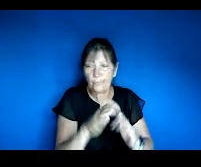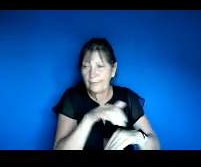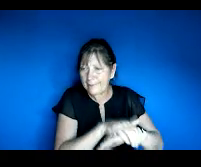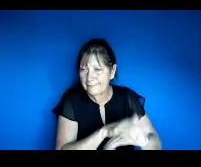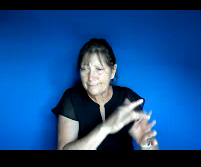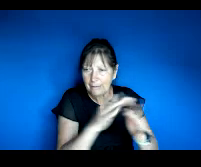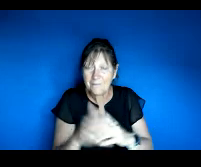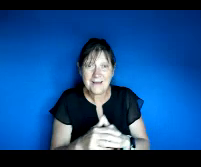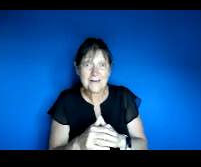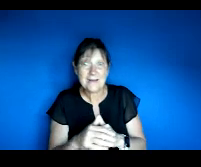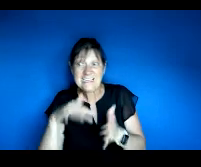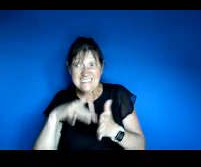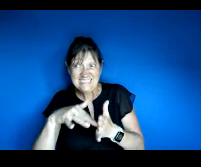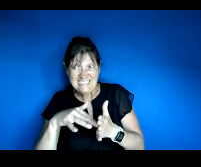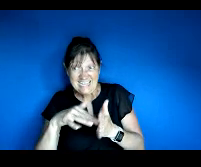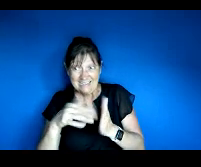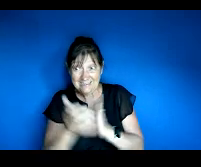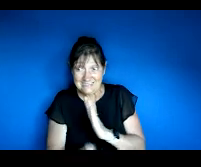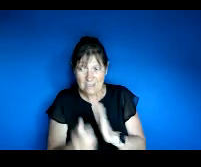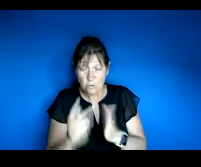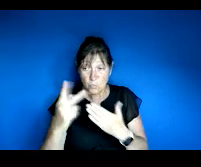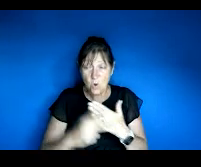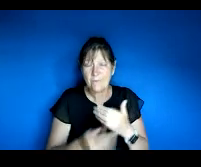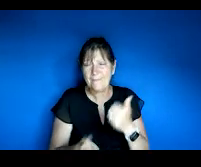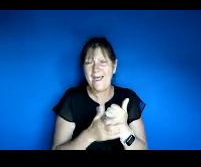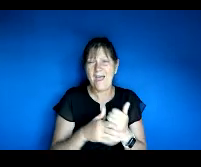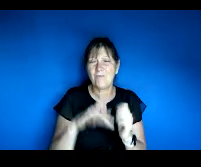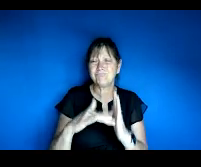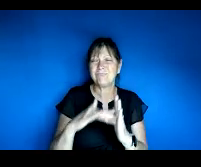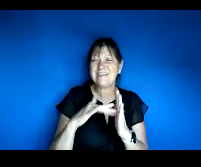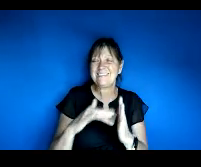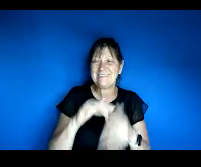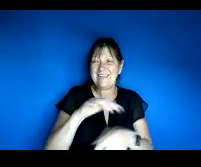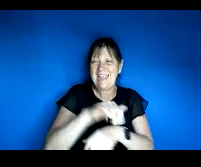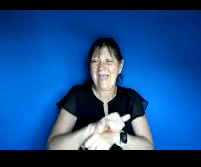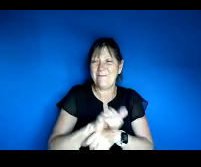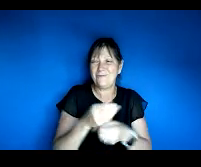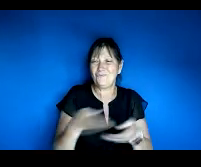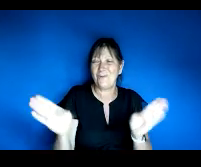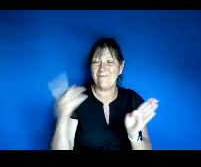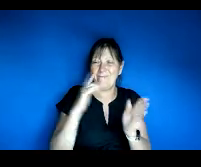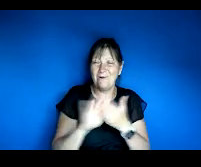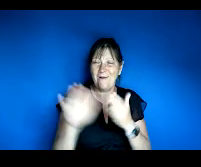those executive function skills and learning the study habits that you need at the college level, how to study for exams,